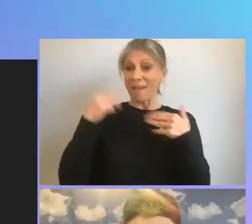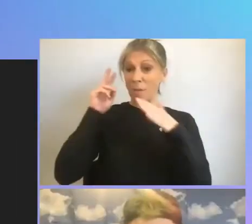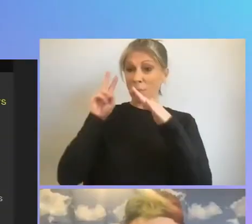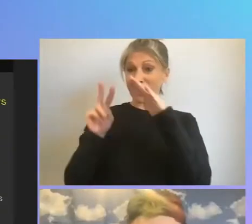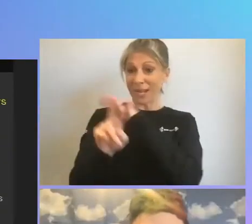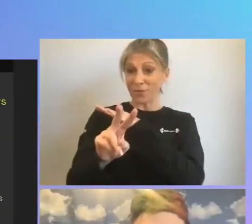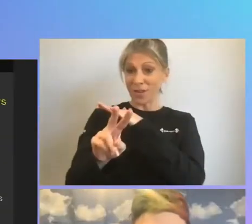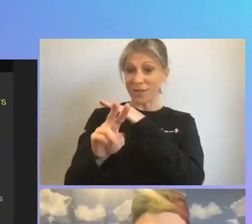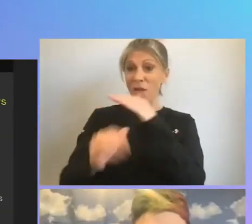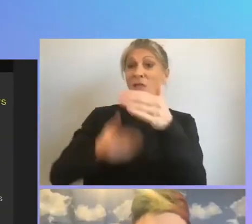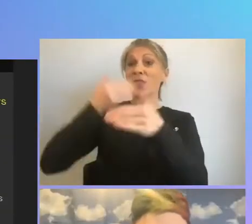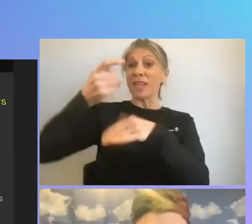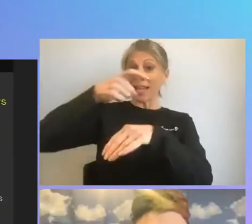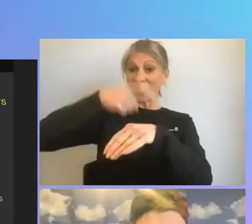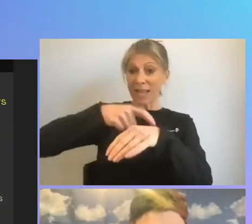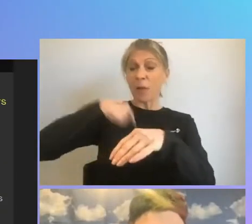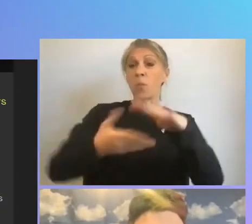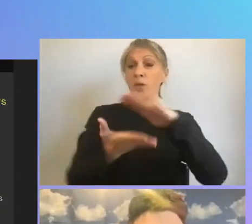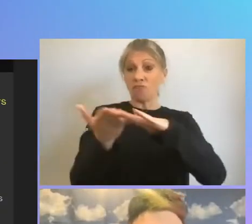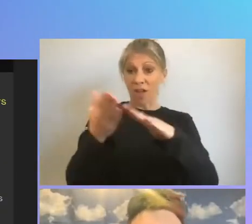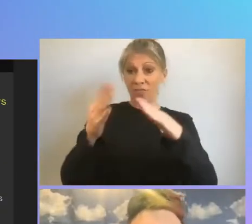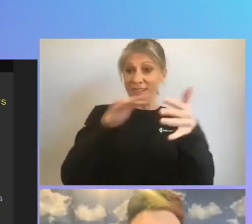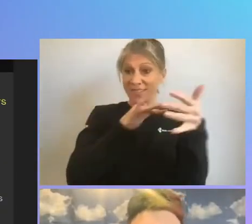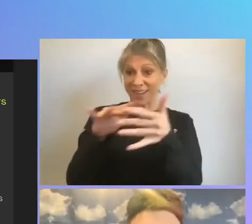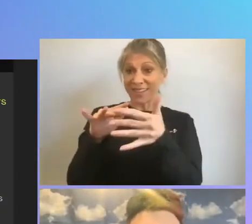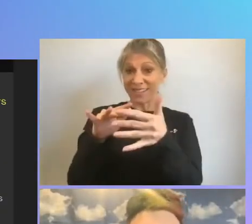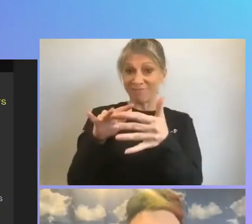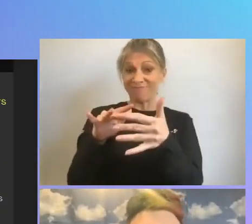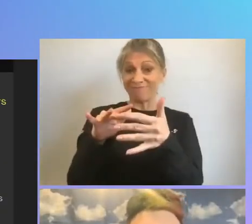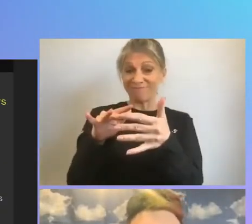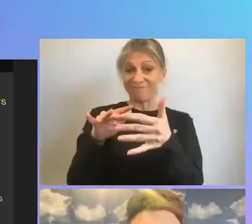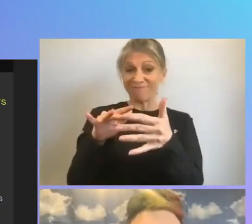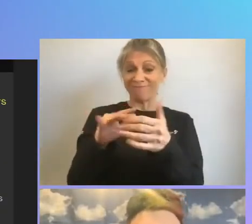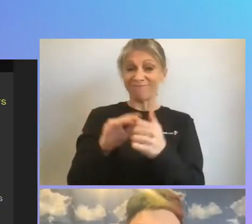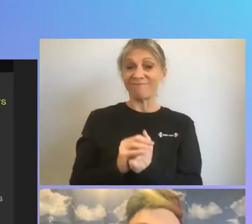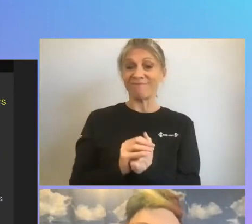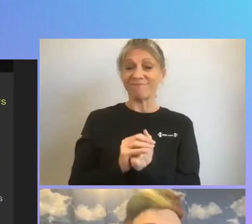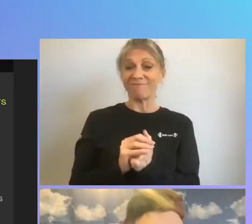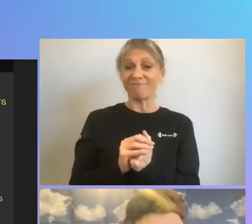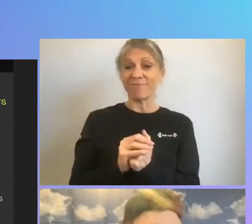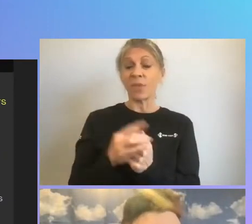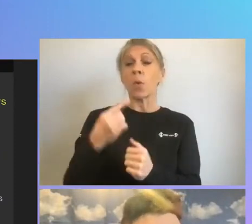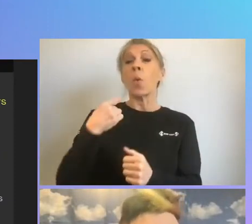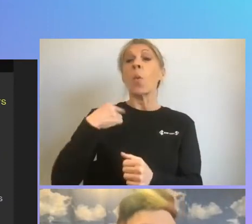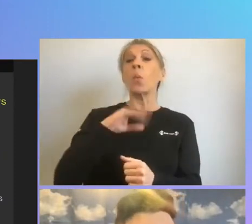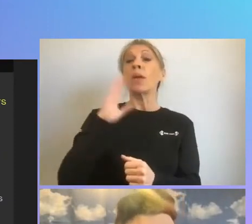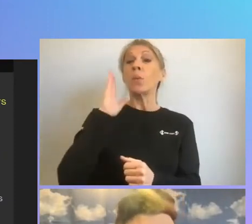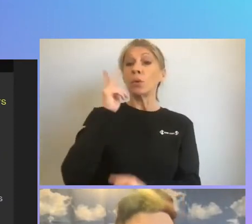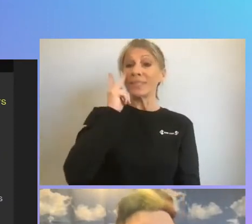is the next time that we run this study that we will see a